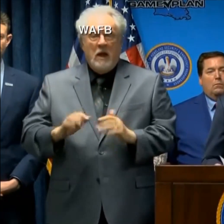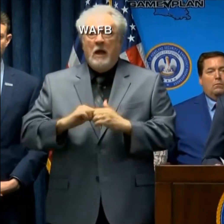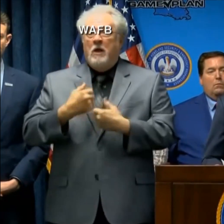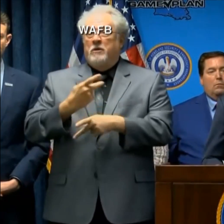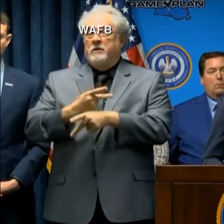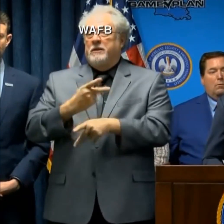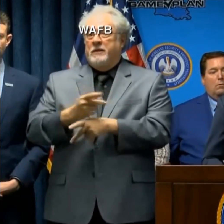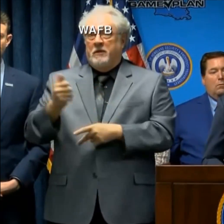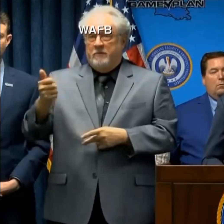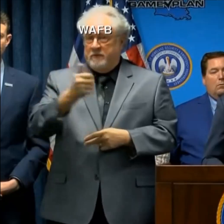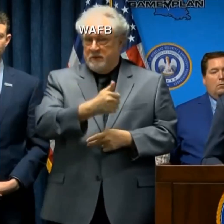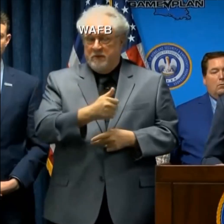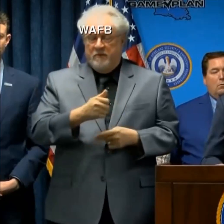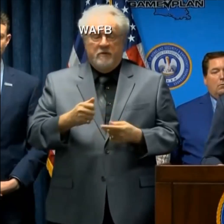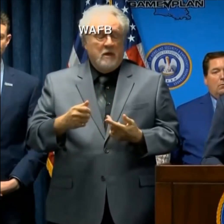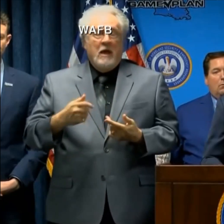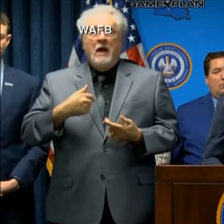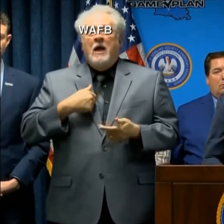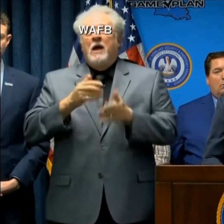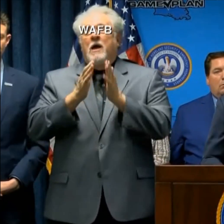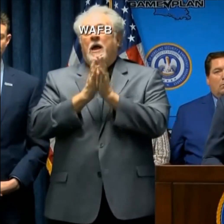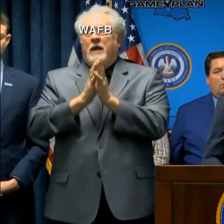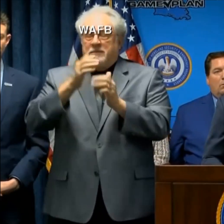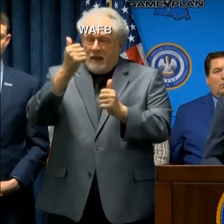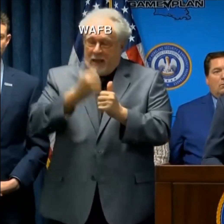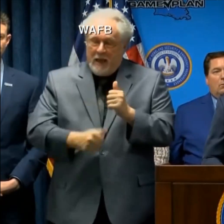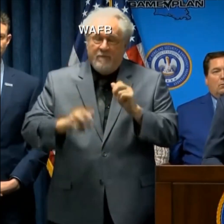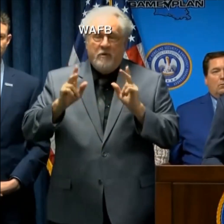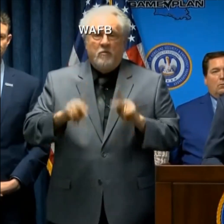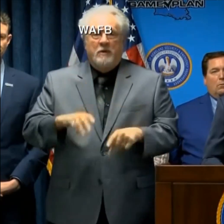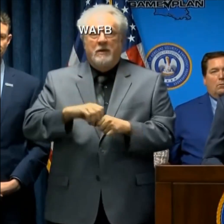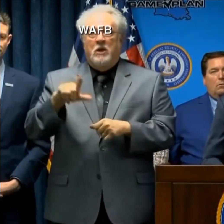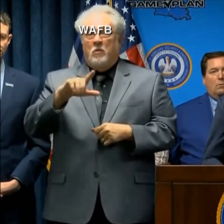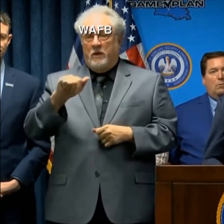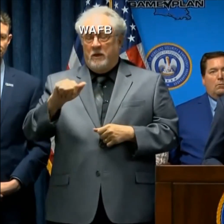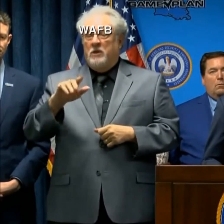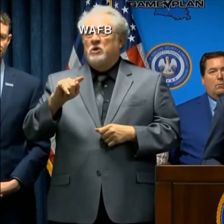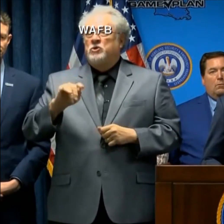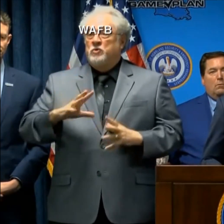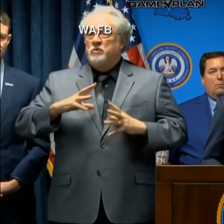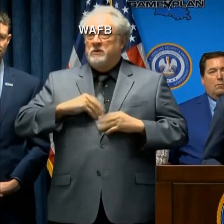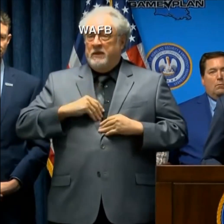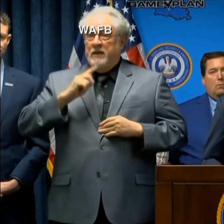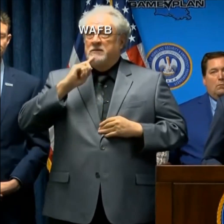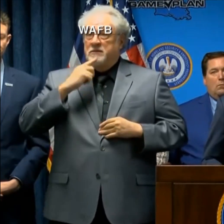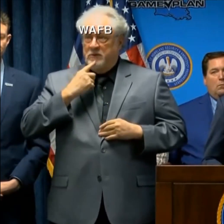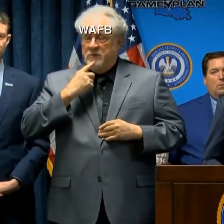am imploring everyone in Louisiana to take very seriously this includes